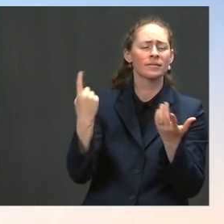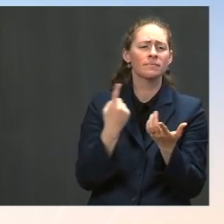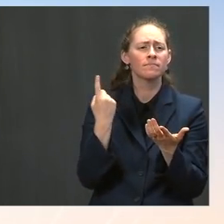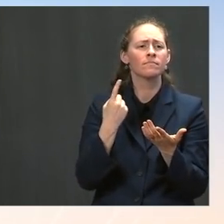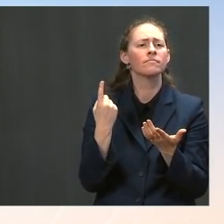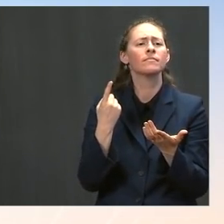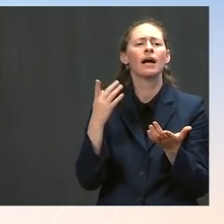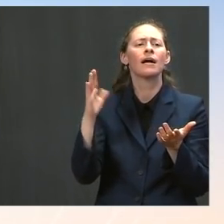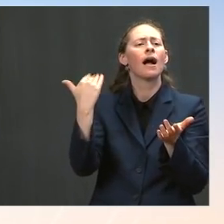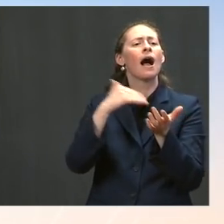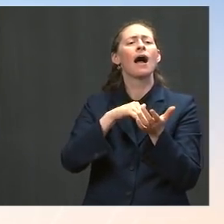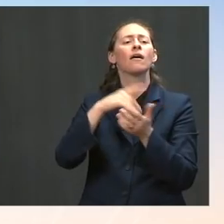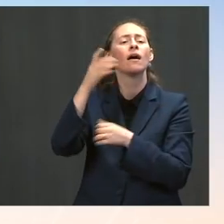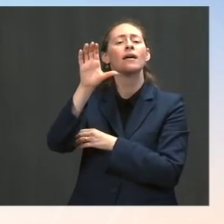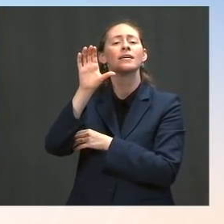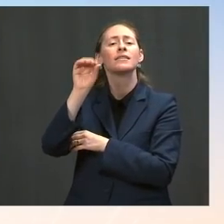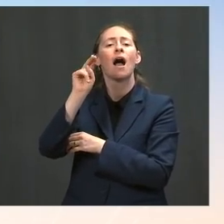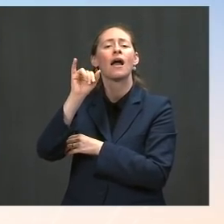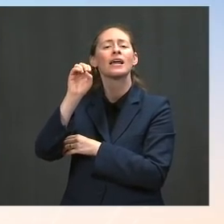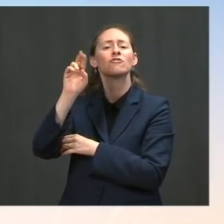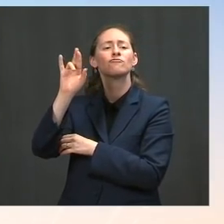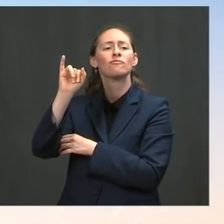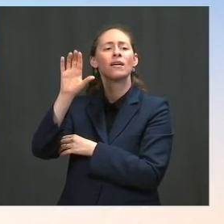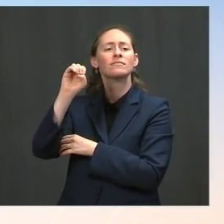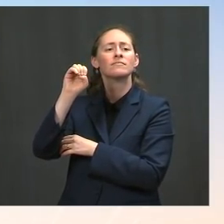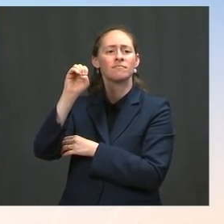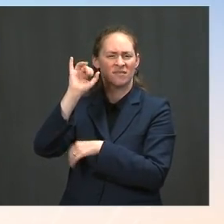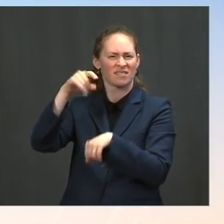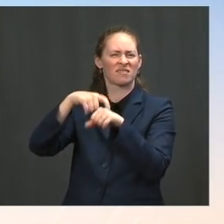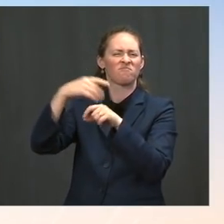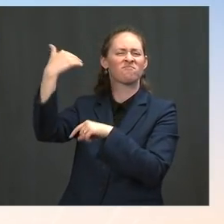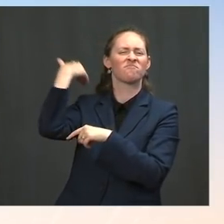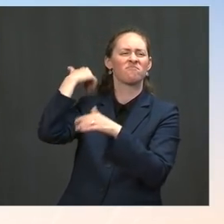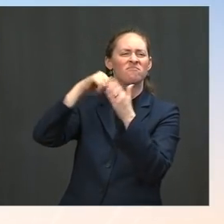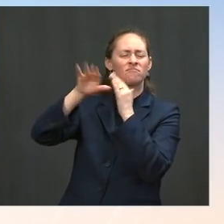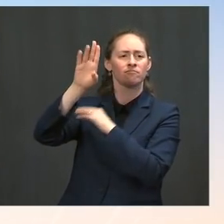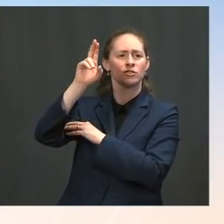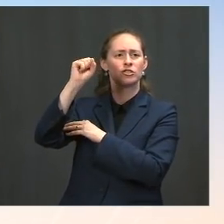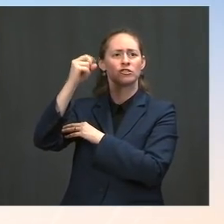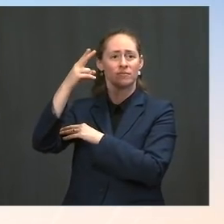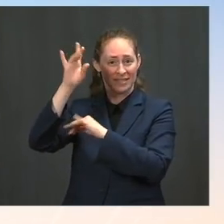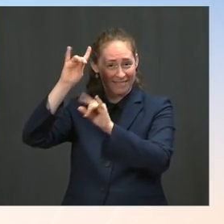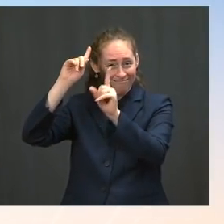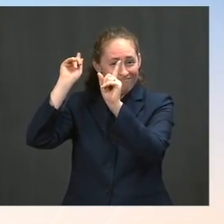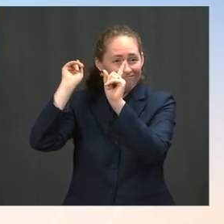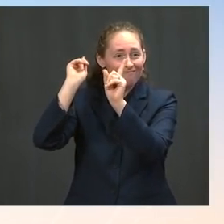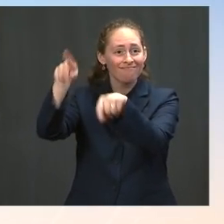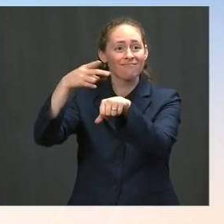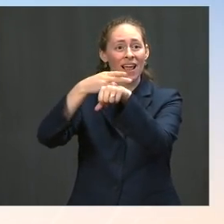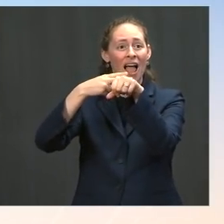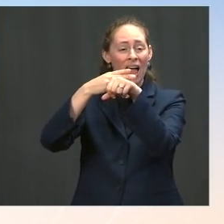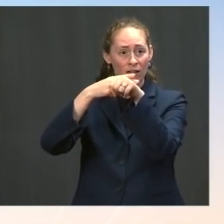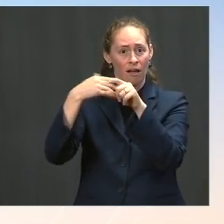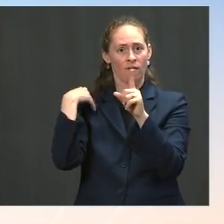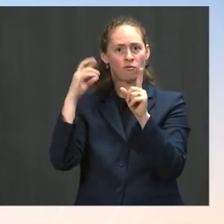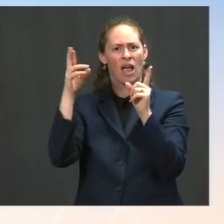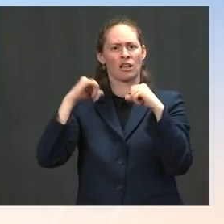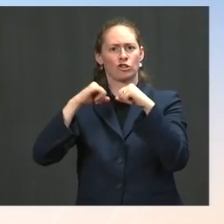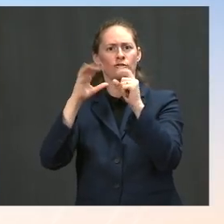traveled to Haiti, under blue-helmet support from the U.N. -- secure support -- to stand up -- to try to help to stand up democracy there.